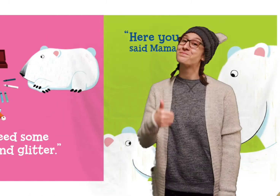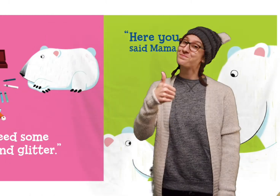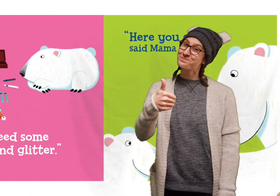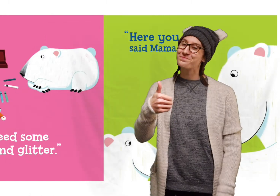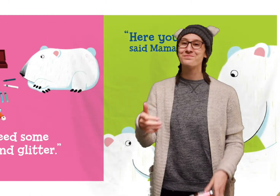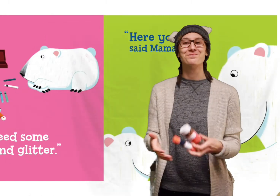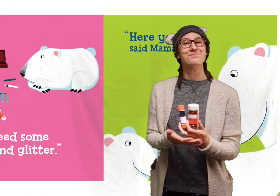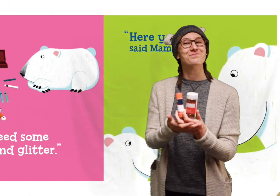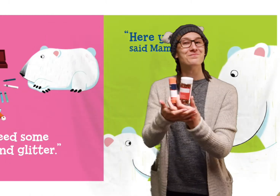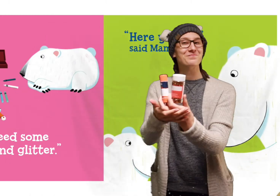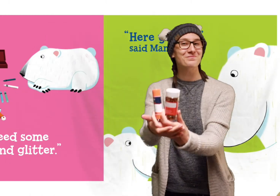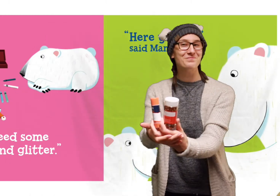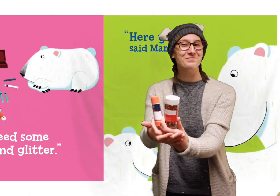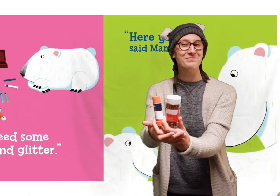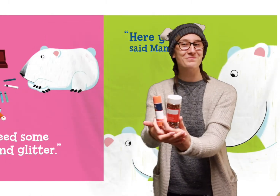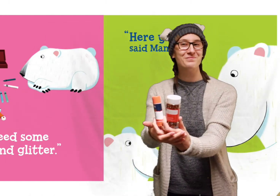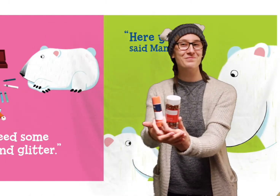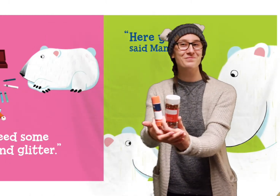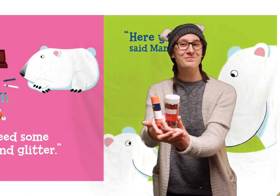"Here you go", said Mama Bear